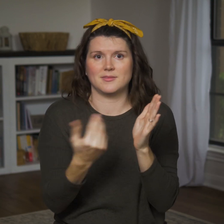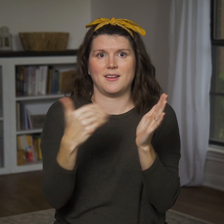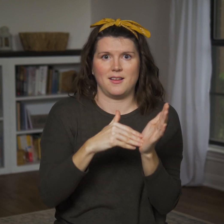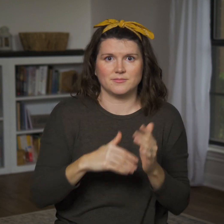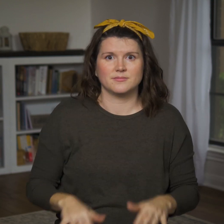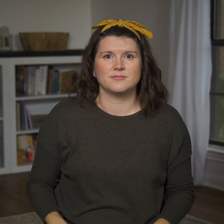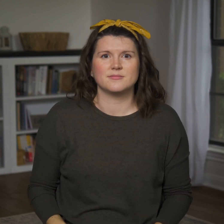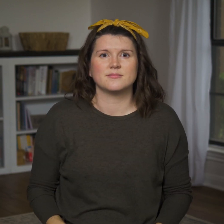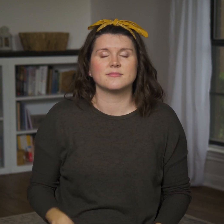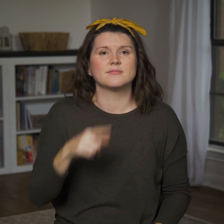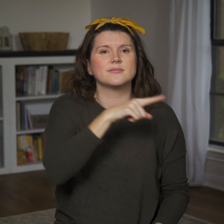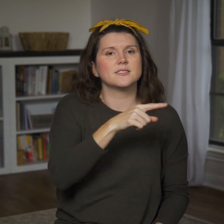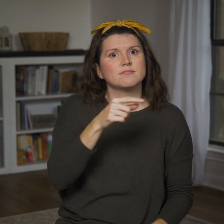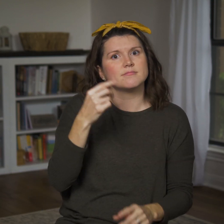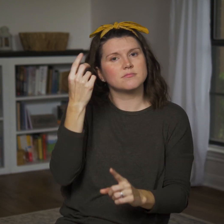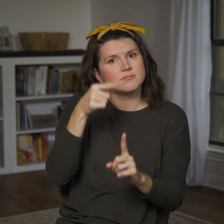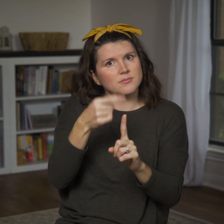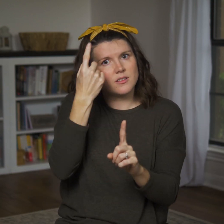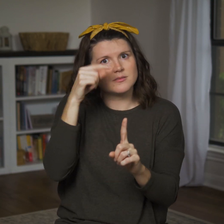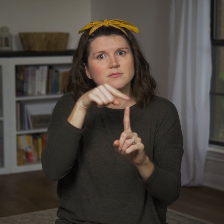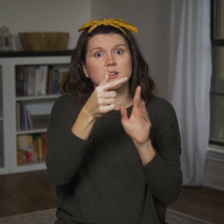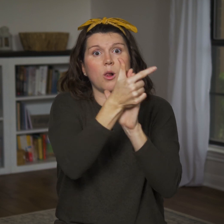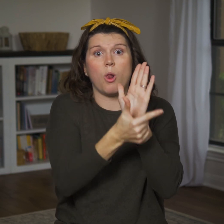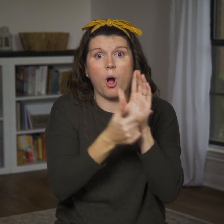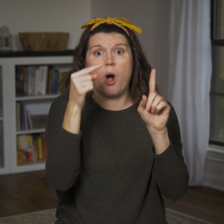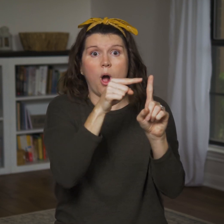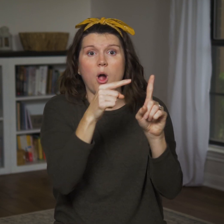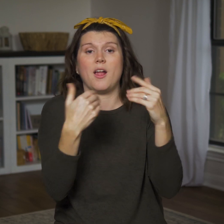He reiterates a lot of these laws now,